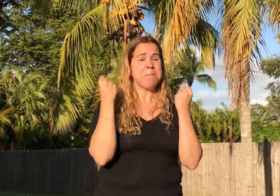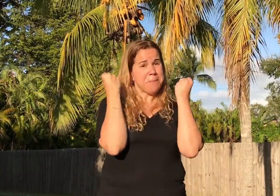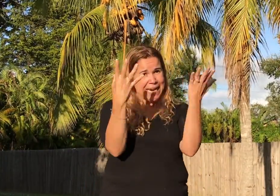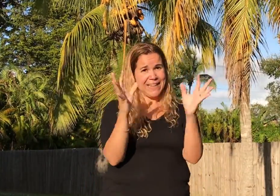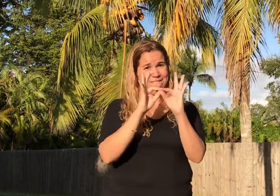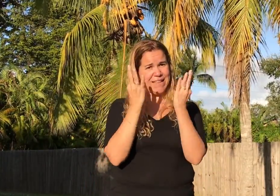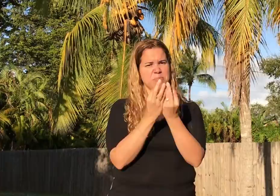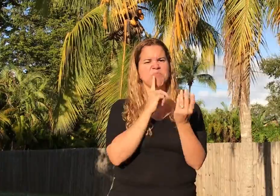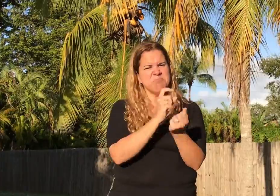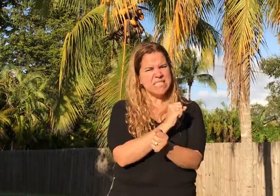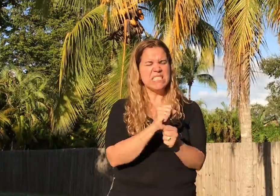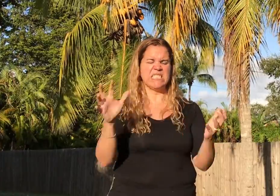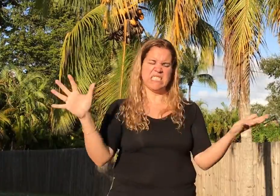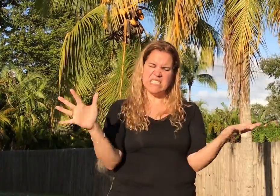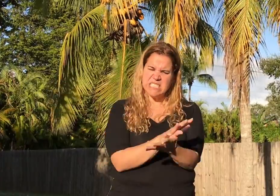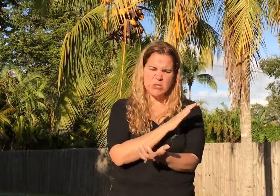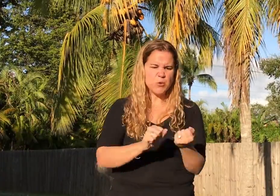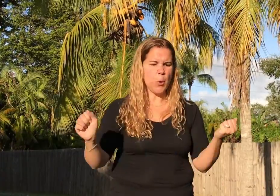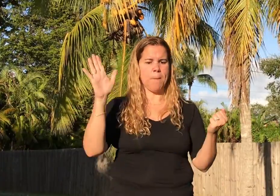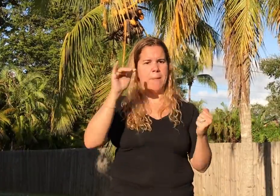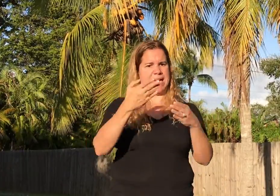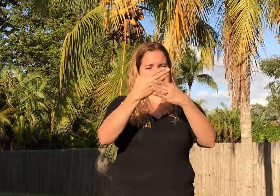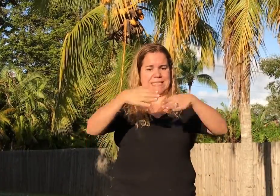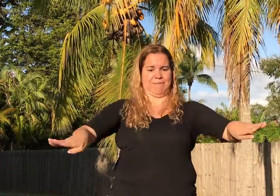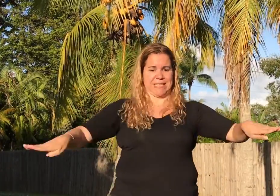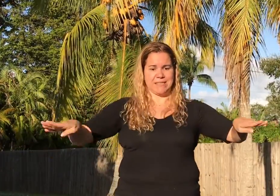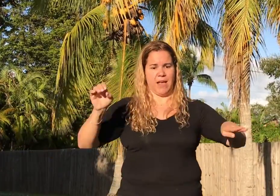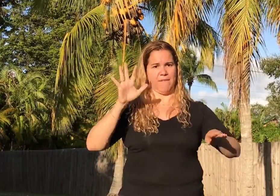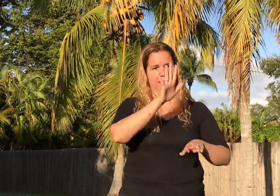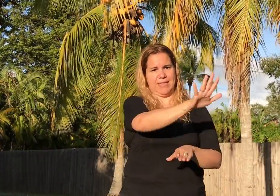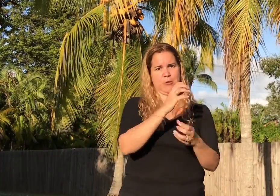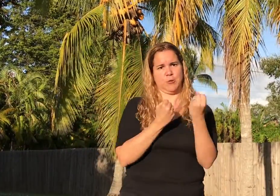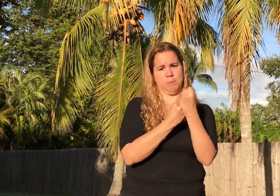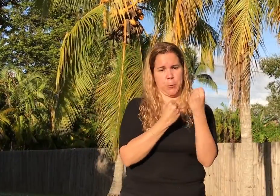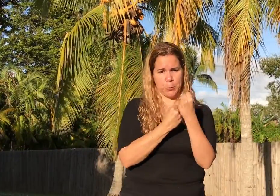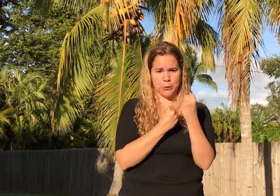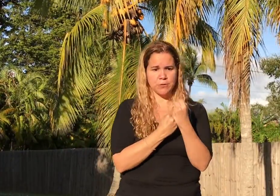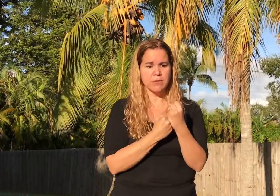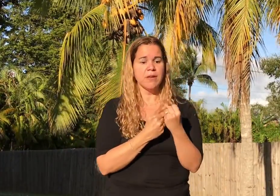So many families were destroyed by the divisiveness between his supporters and his opponents.